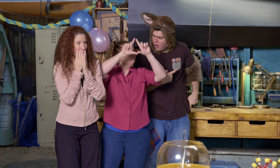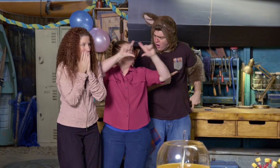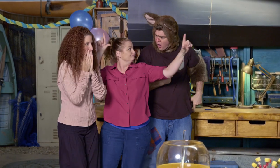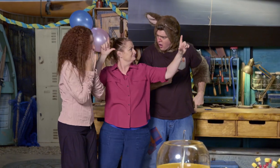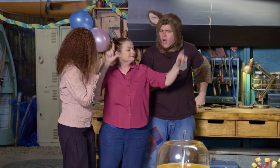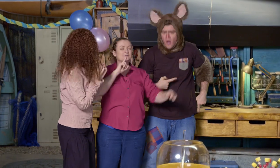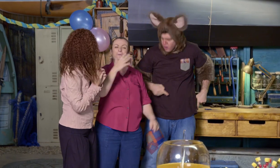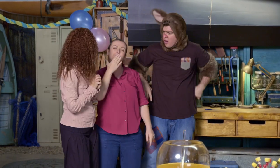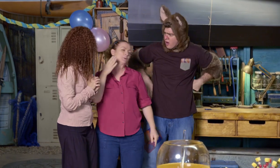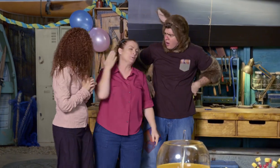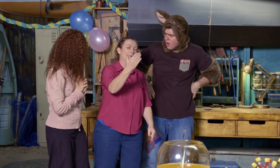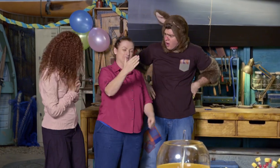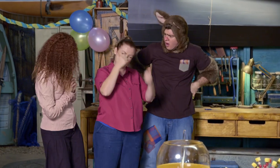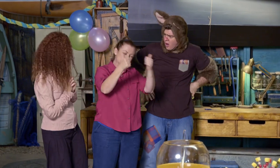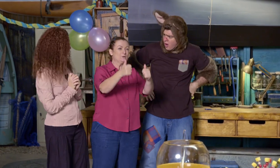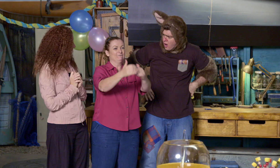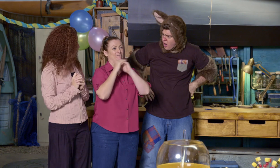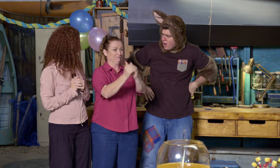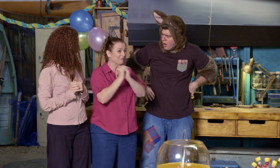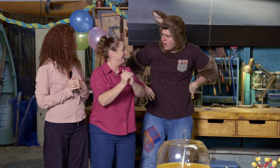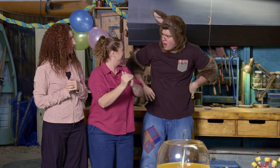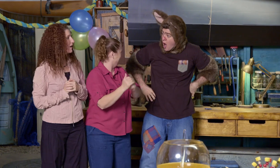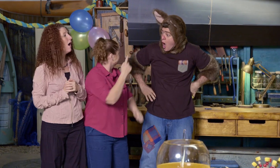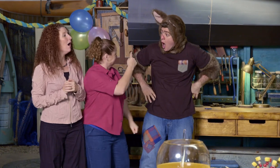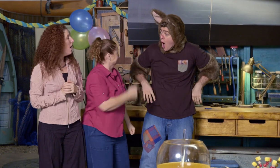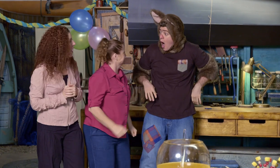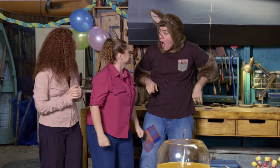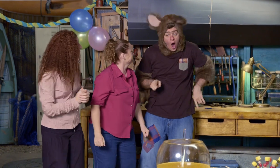Well, this is a banner saying thank you to a very special friend.